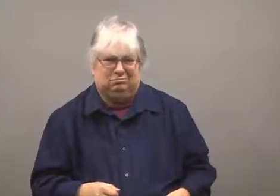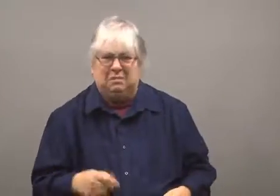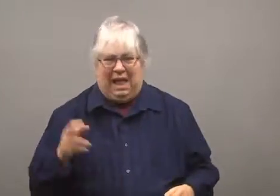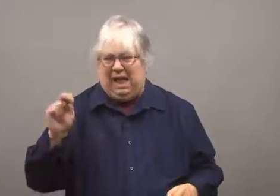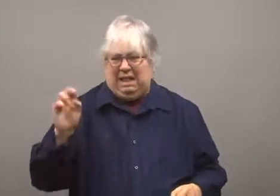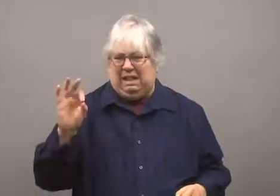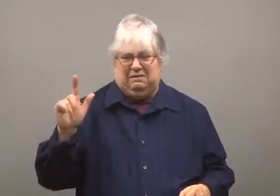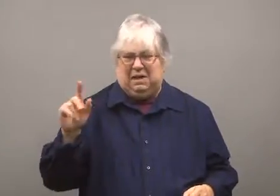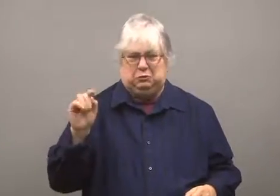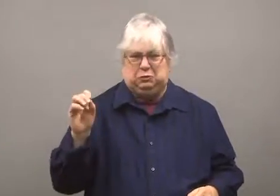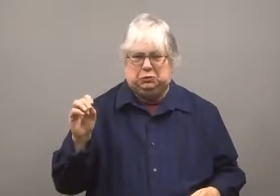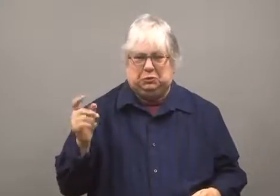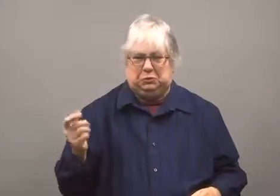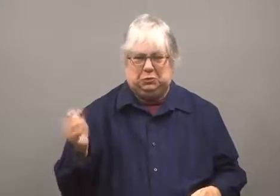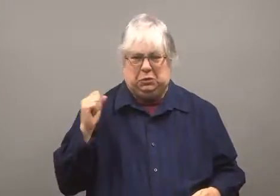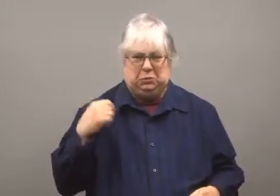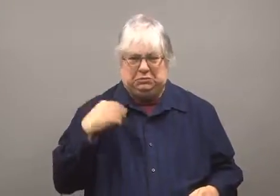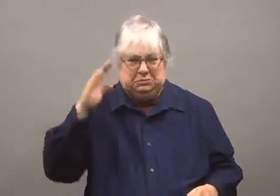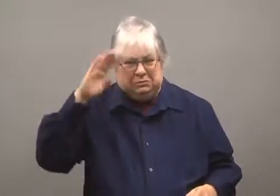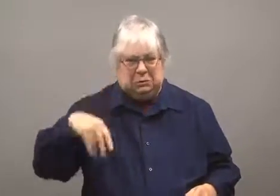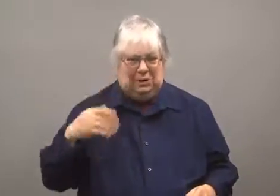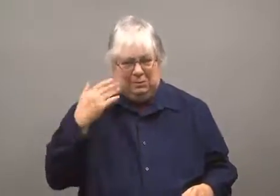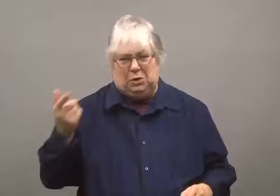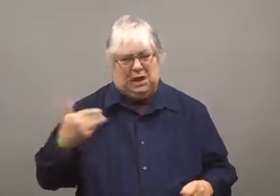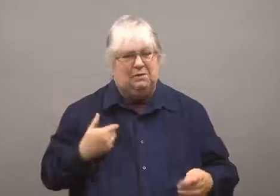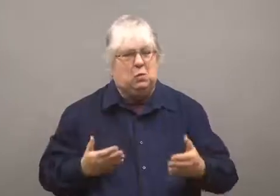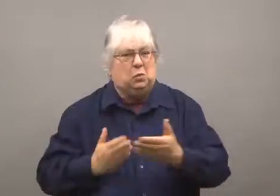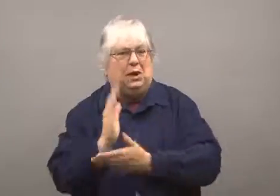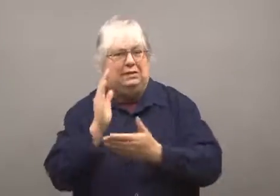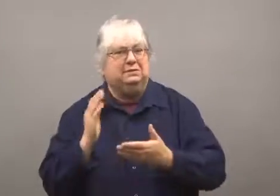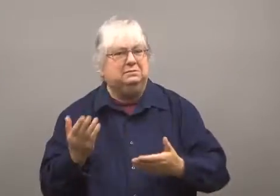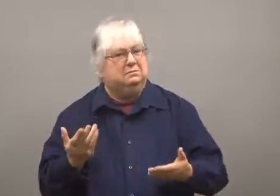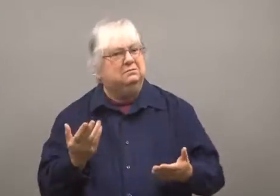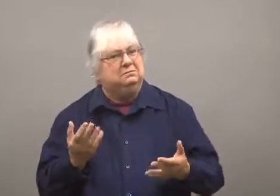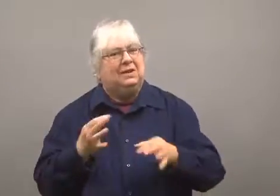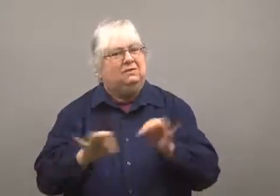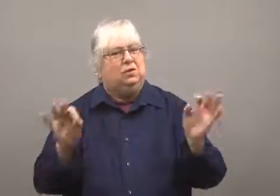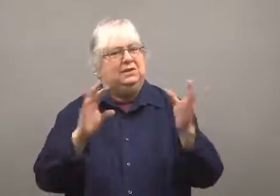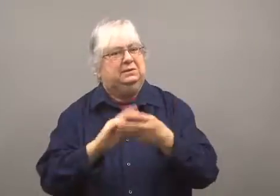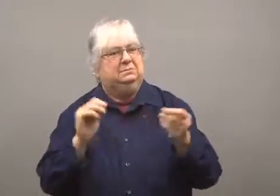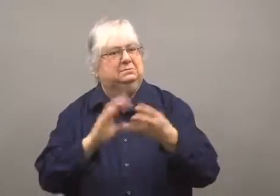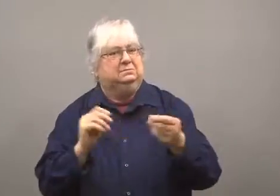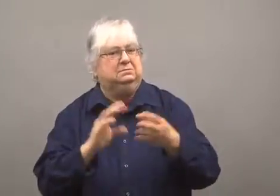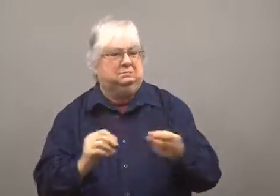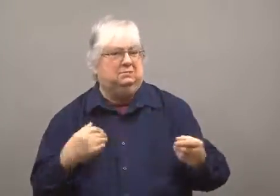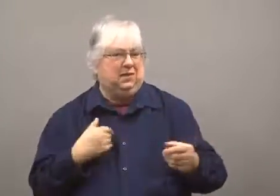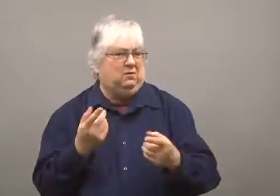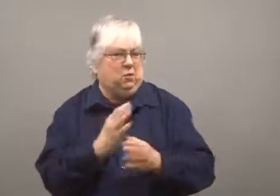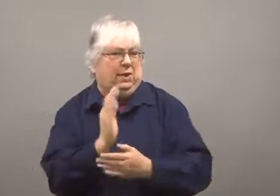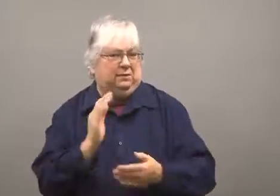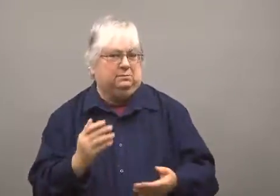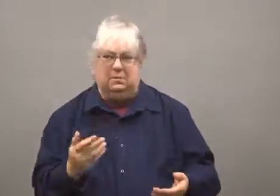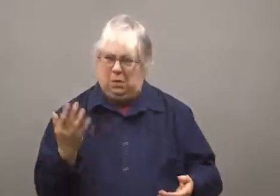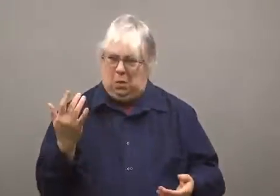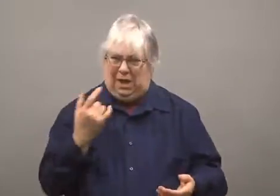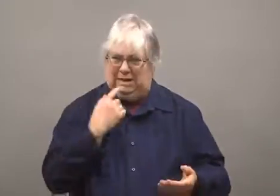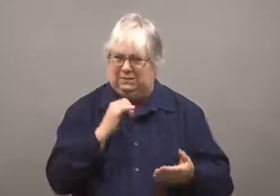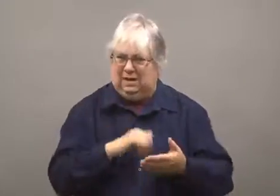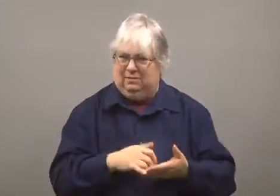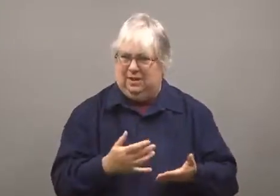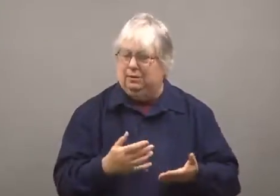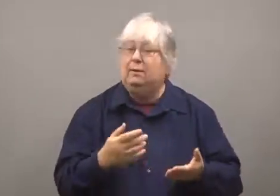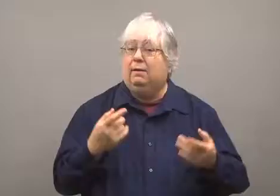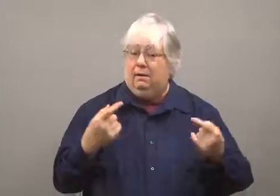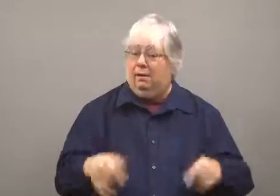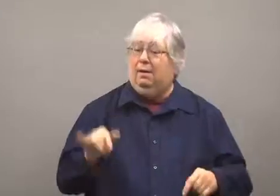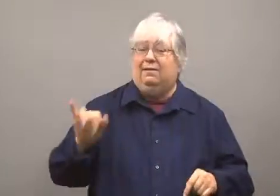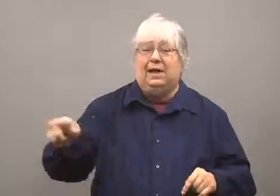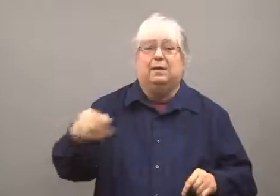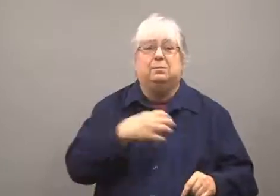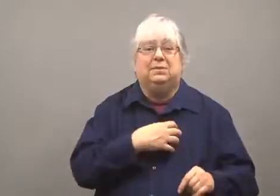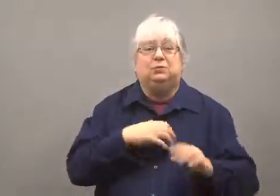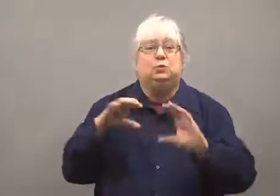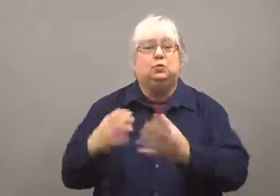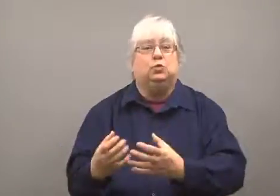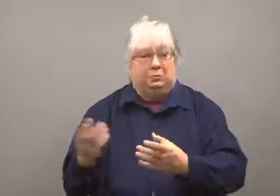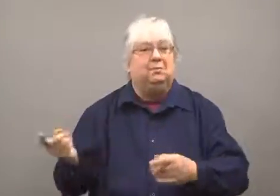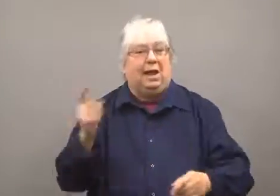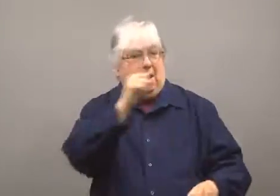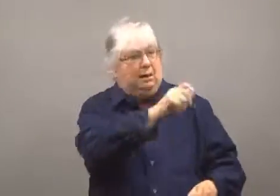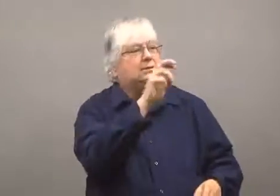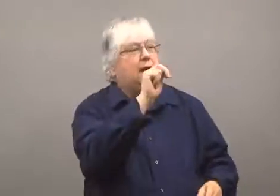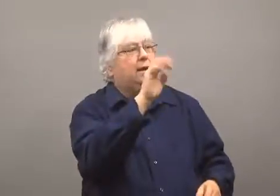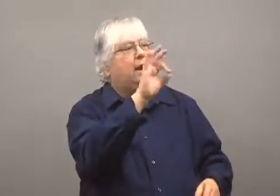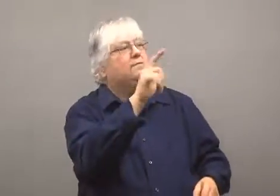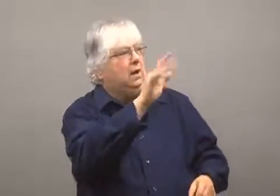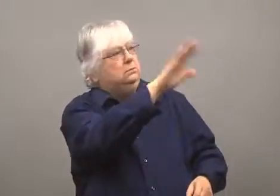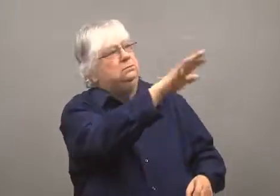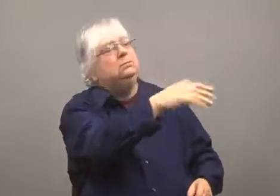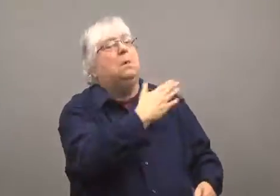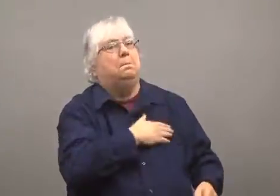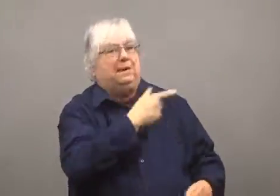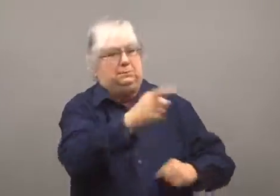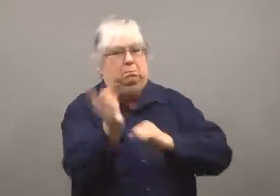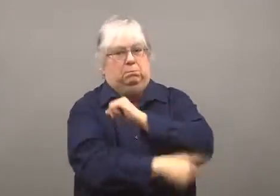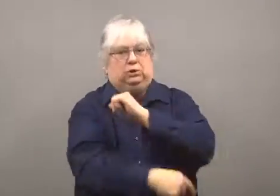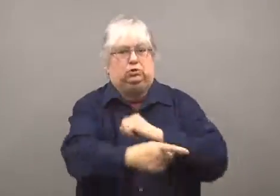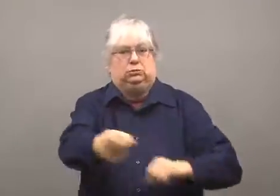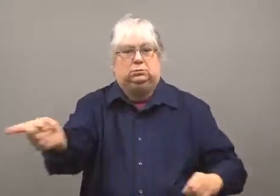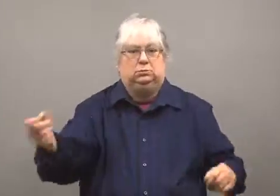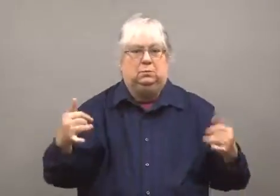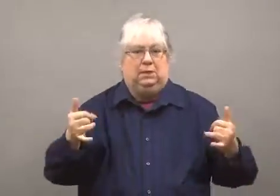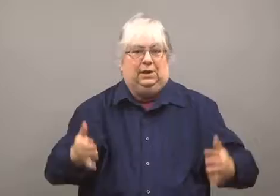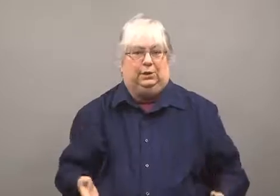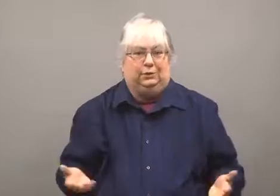He said he didn't think the NFL would either, because they have the right to freedom of speech.